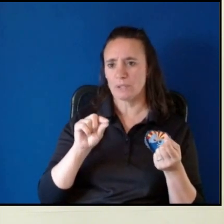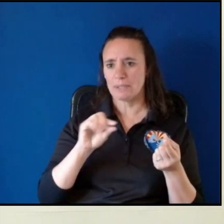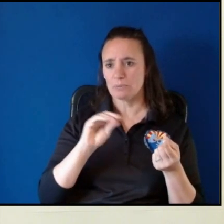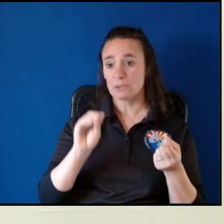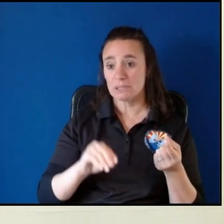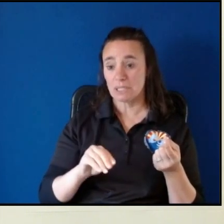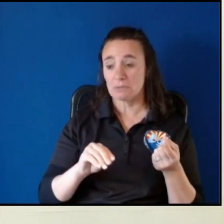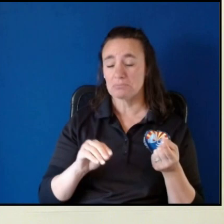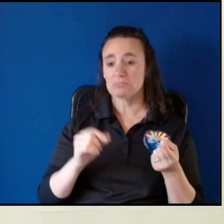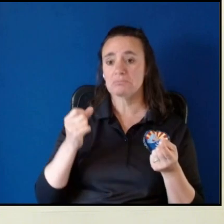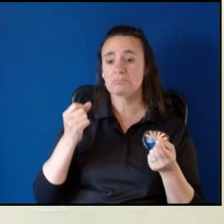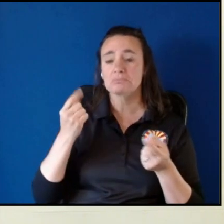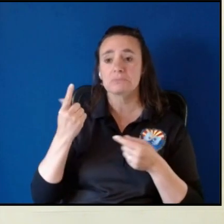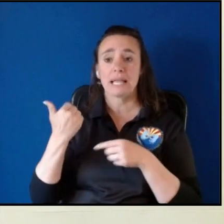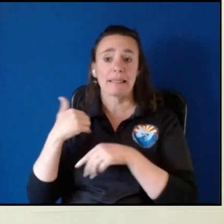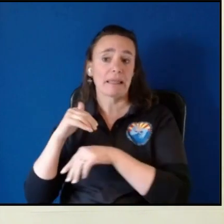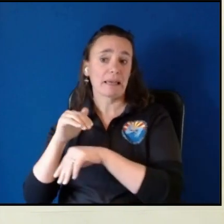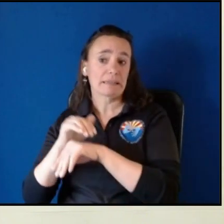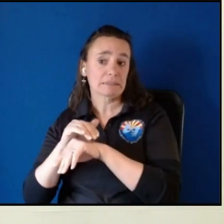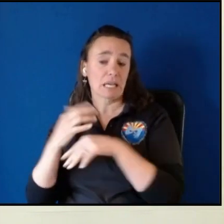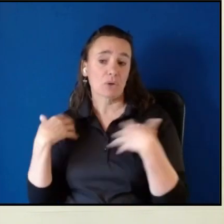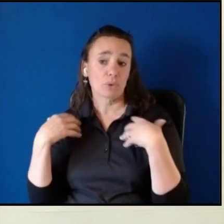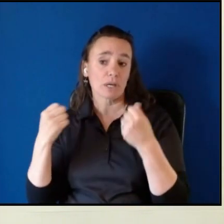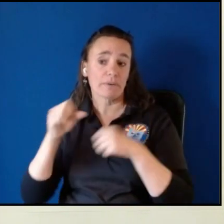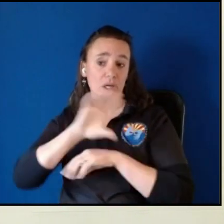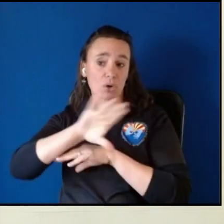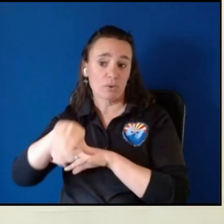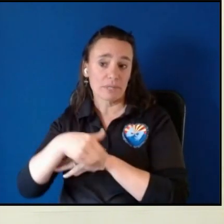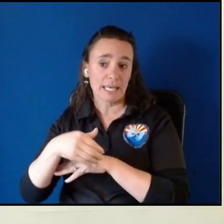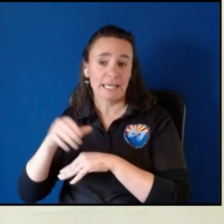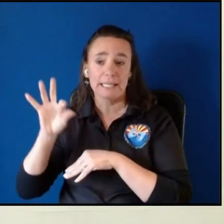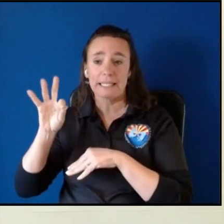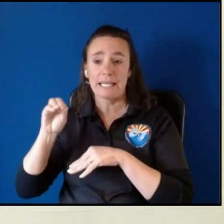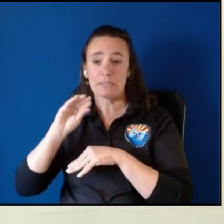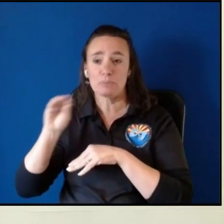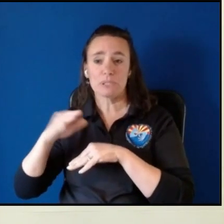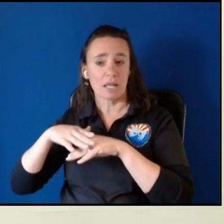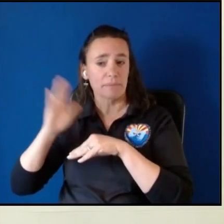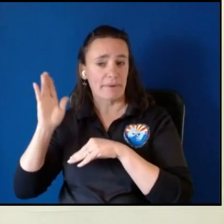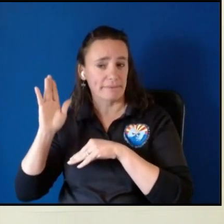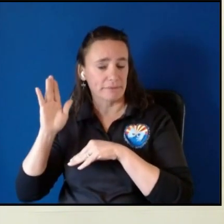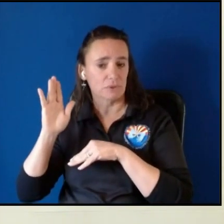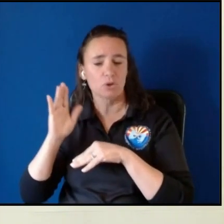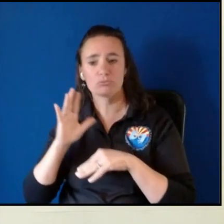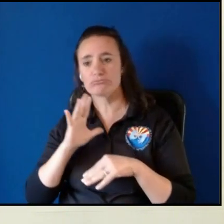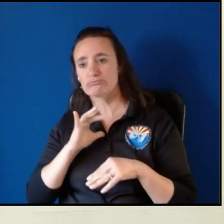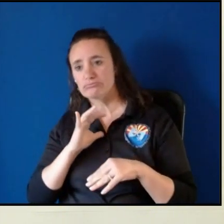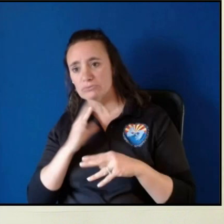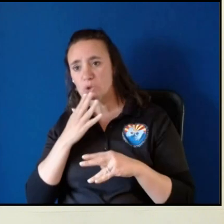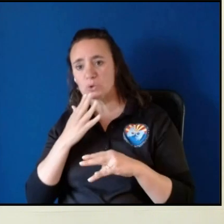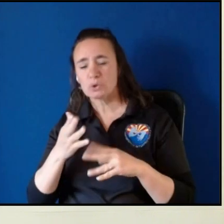we were seeing 90% and above. Soo we're starting to see a lot of good moisture over the area. And then if we do get some